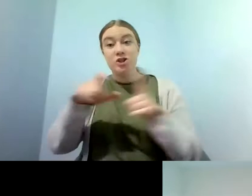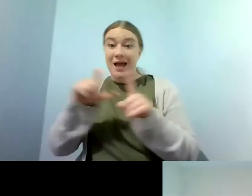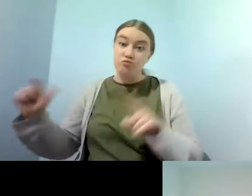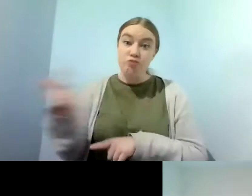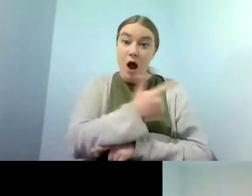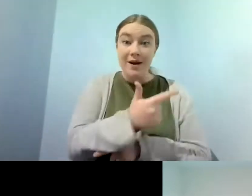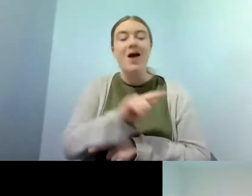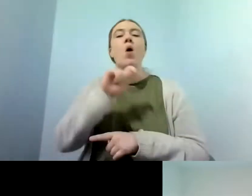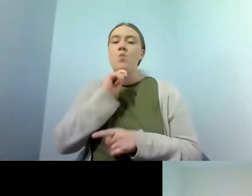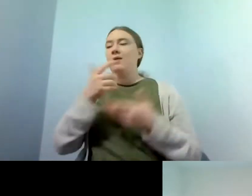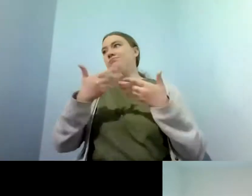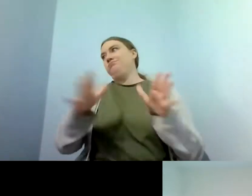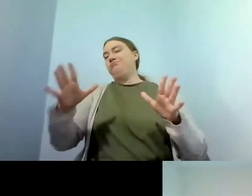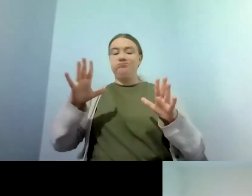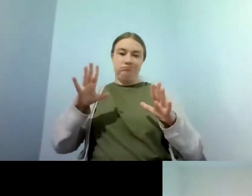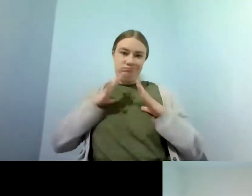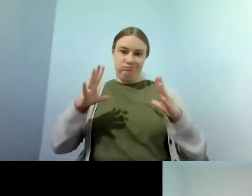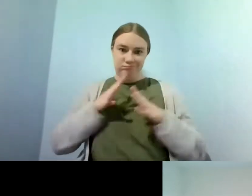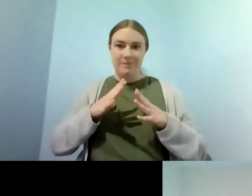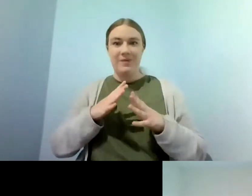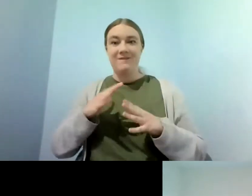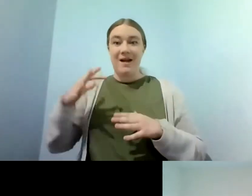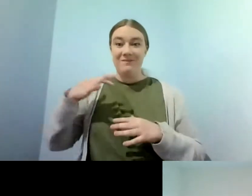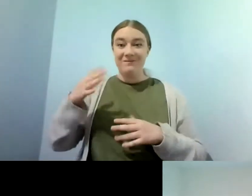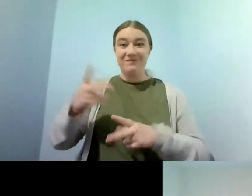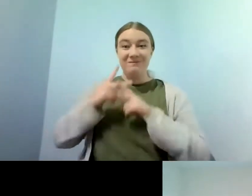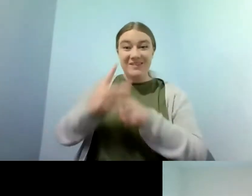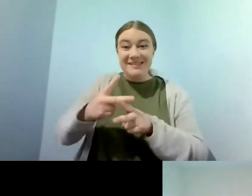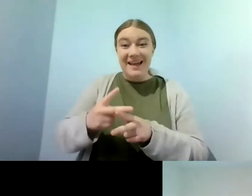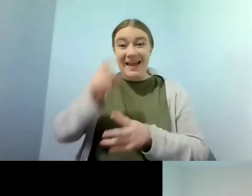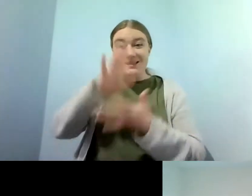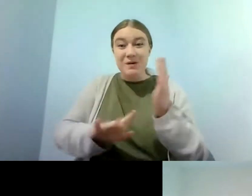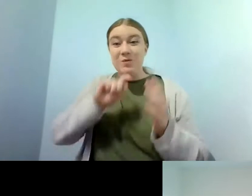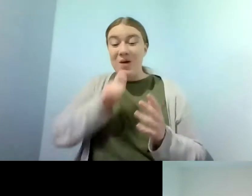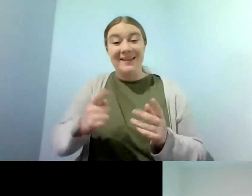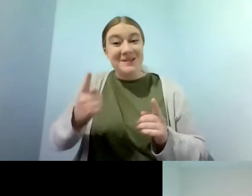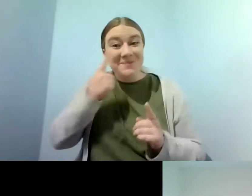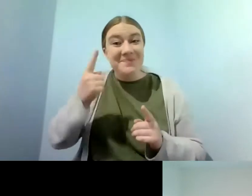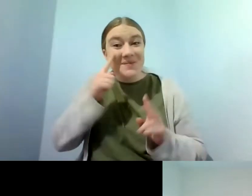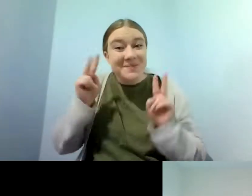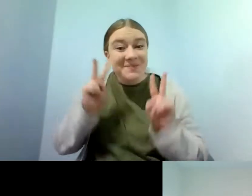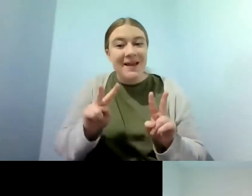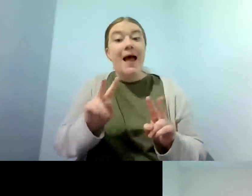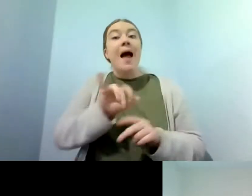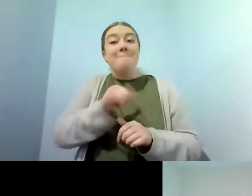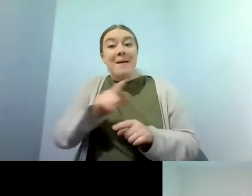fully up and running as a as a visitor experience so watch this space perhaps later on this year